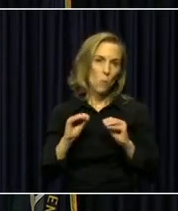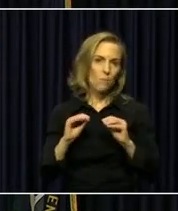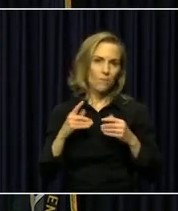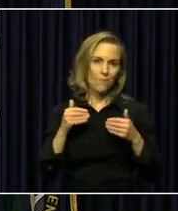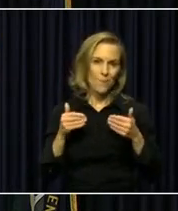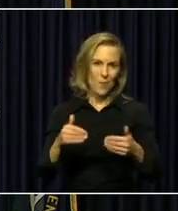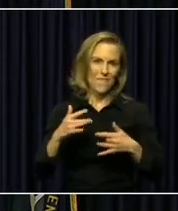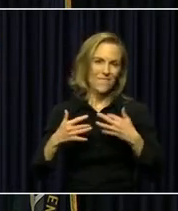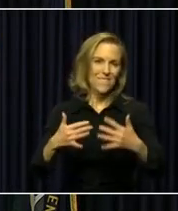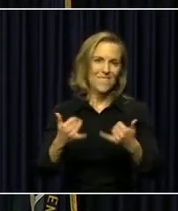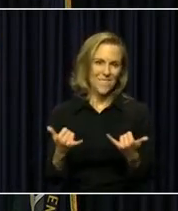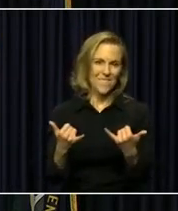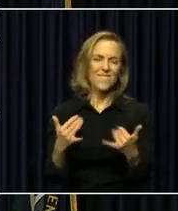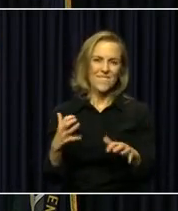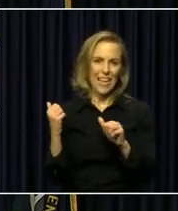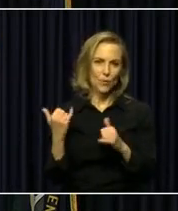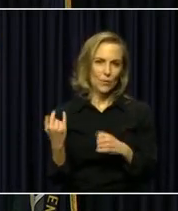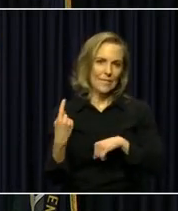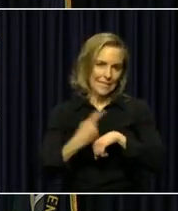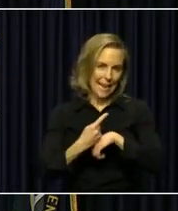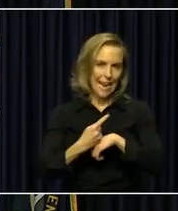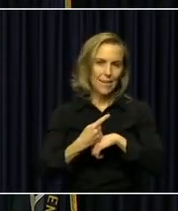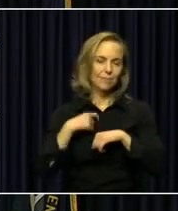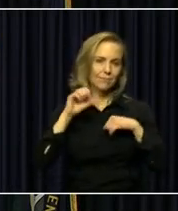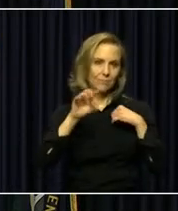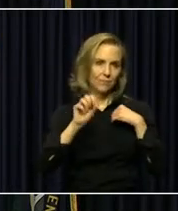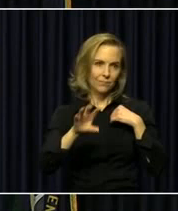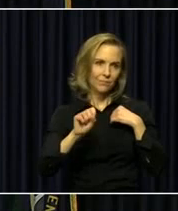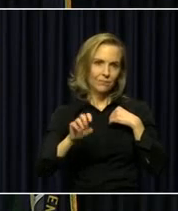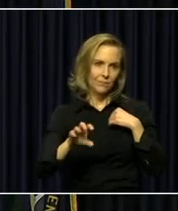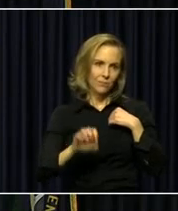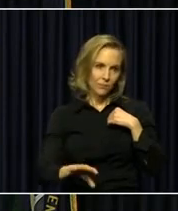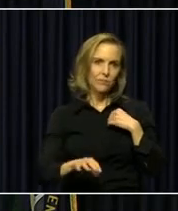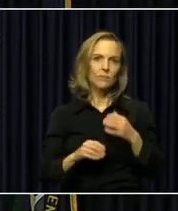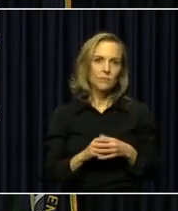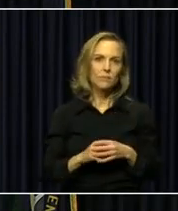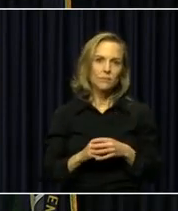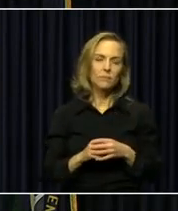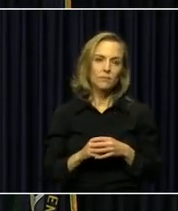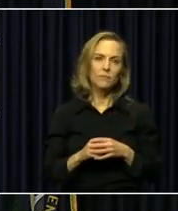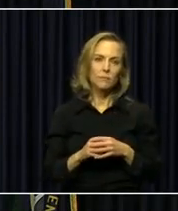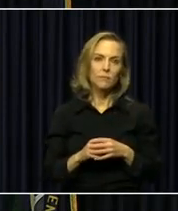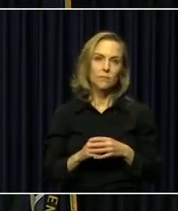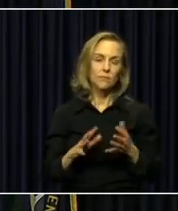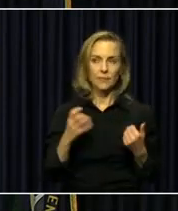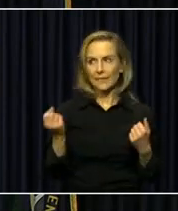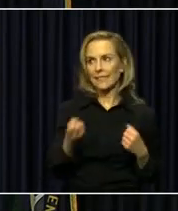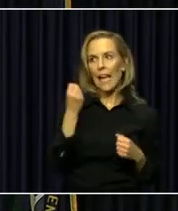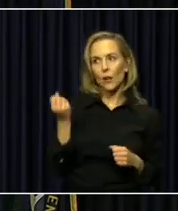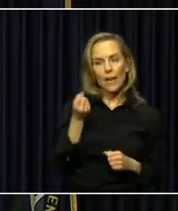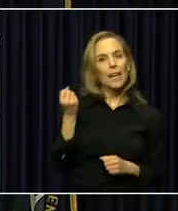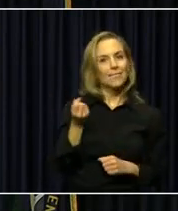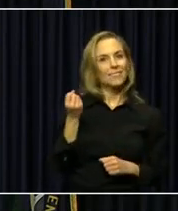THAT'S WHY WE HAVE THESE SLIDES UP THERE. IT'S ME MISSPEAKING. WE THAN THE WOULD BE SHOWING YOU